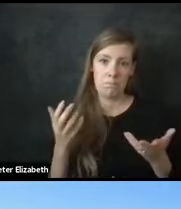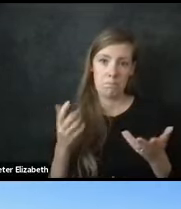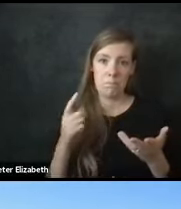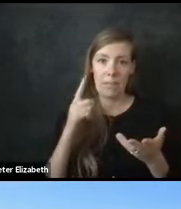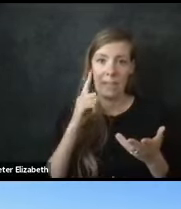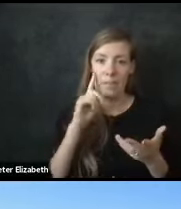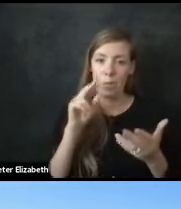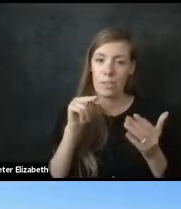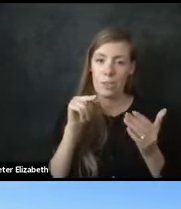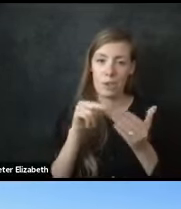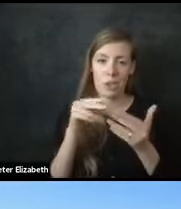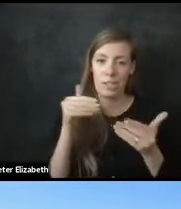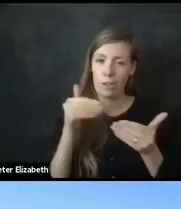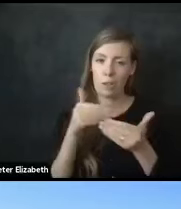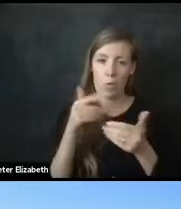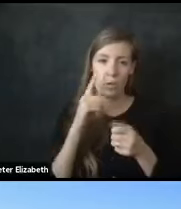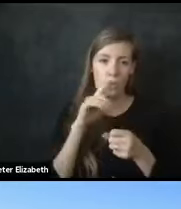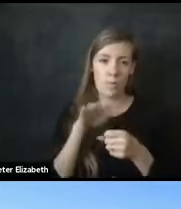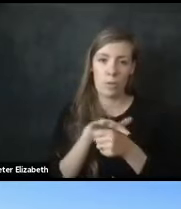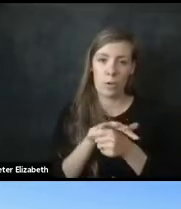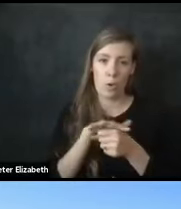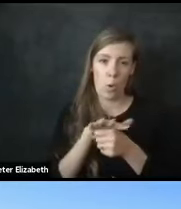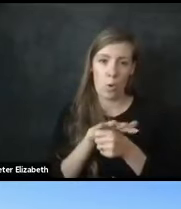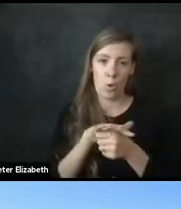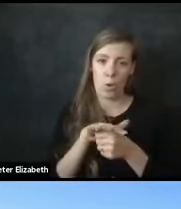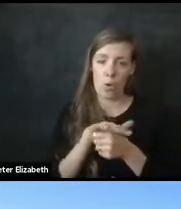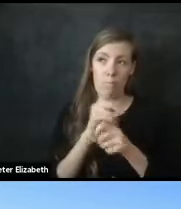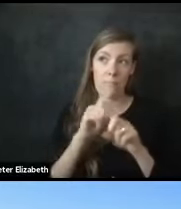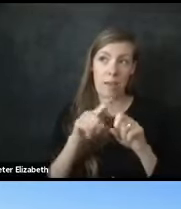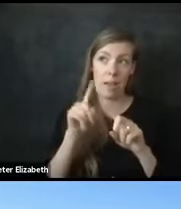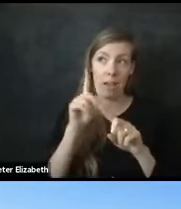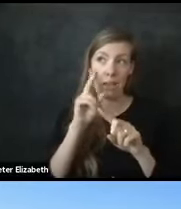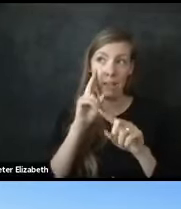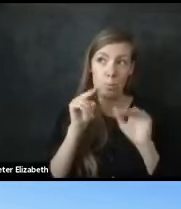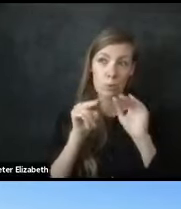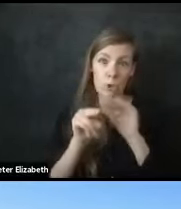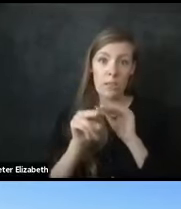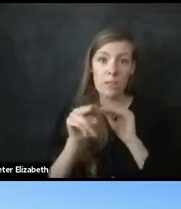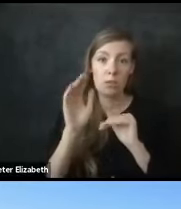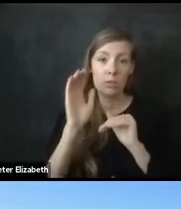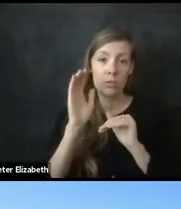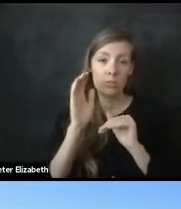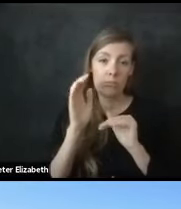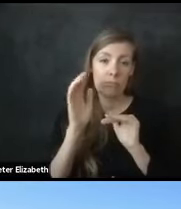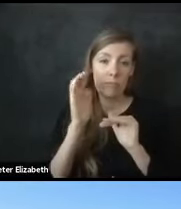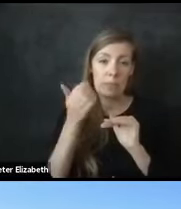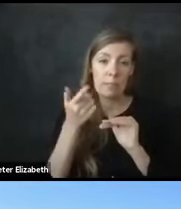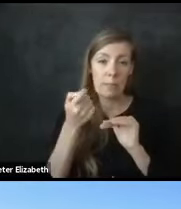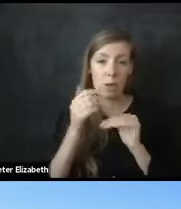our local rates, but the projections are showing a bit of that leveling off.